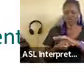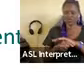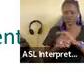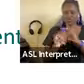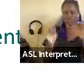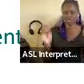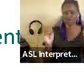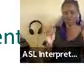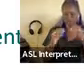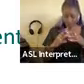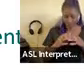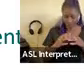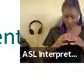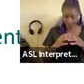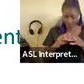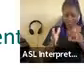And although 72 people have died from